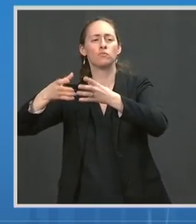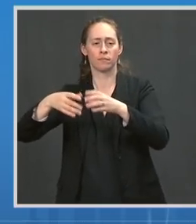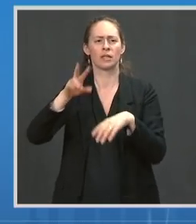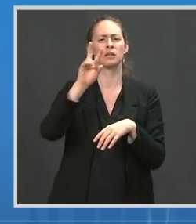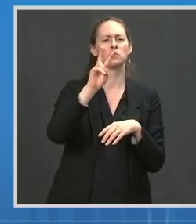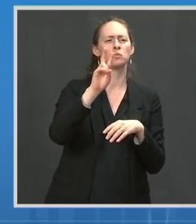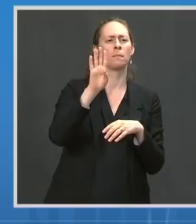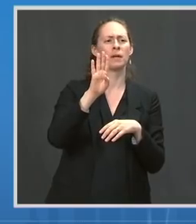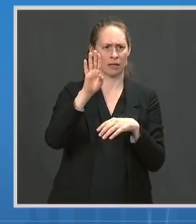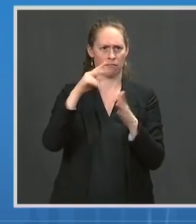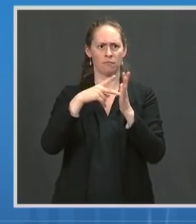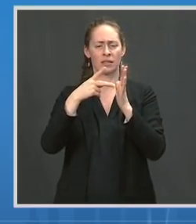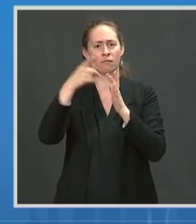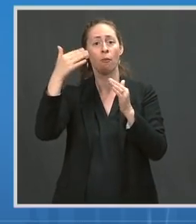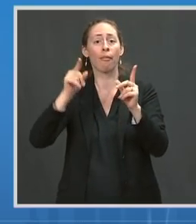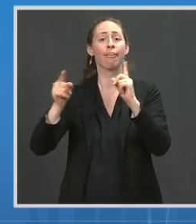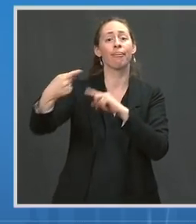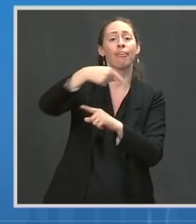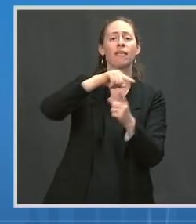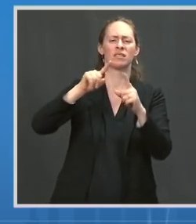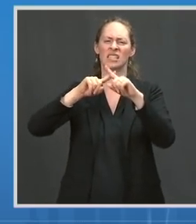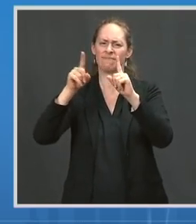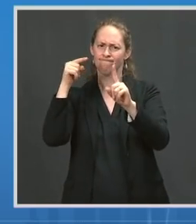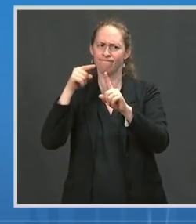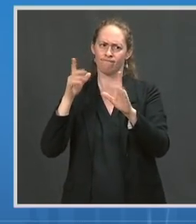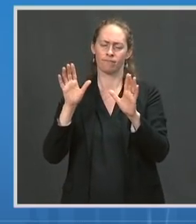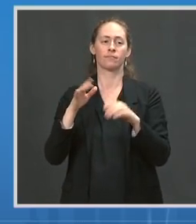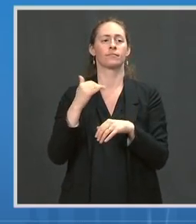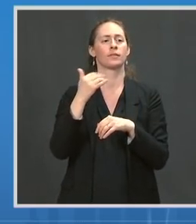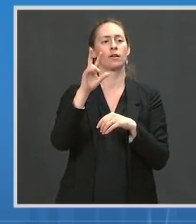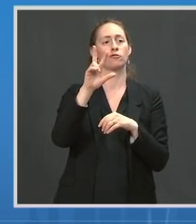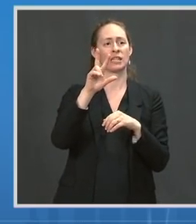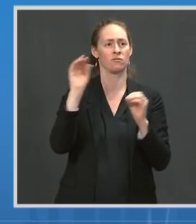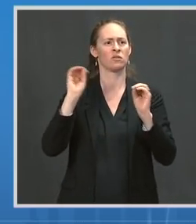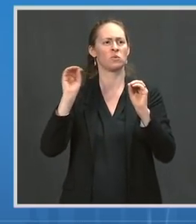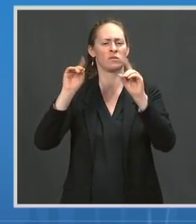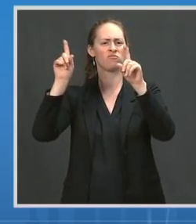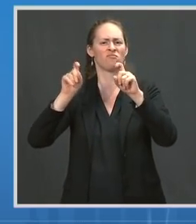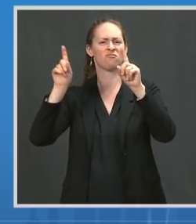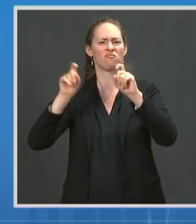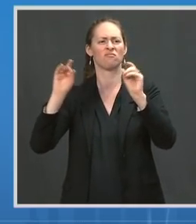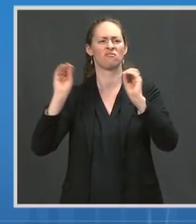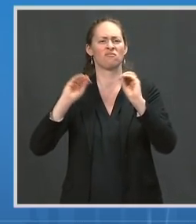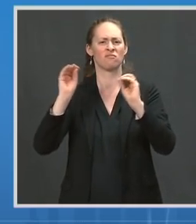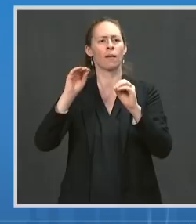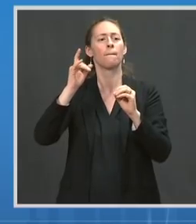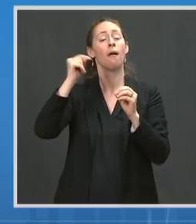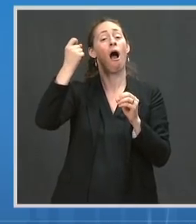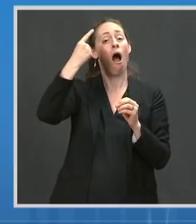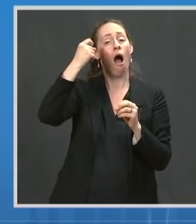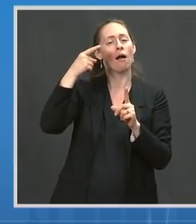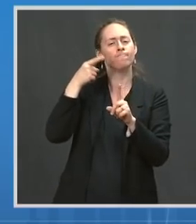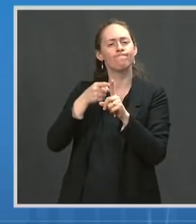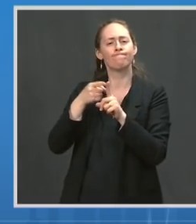And "3," you don't have a trial but there's expert opinion. So obviously, a "1" -- an "A-1"